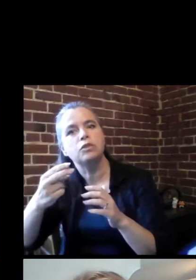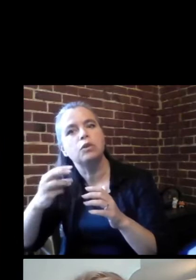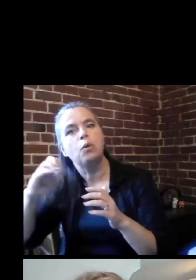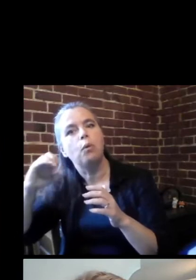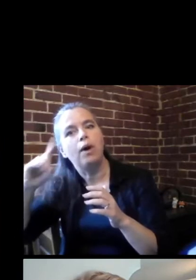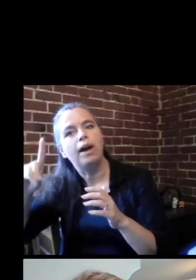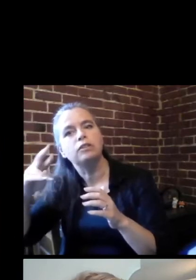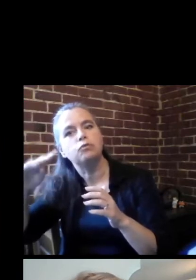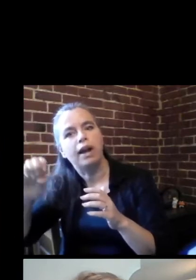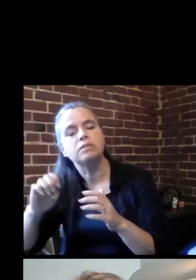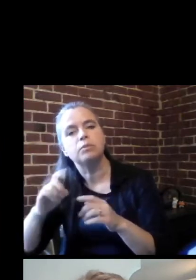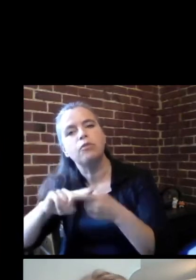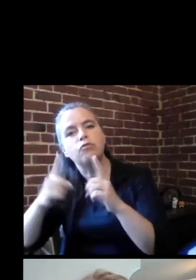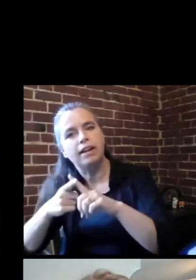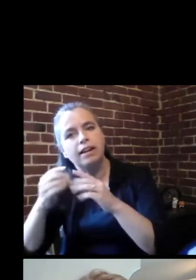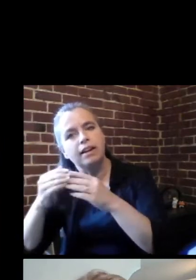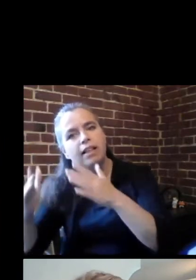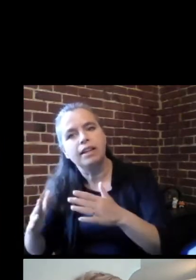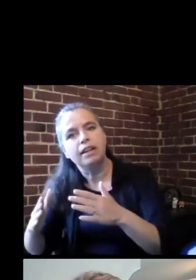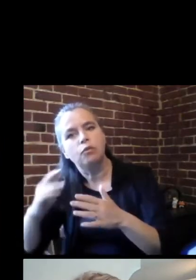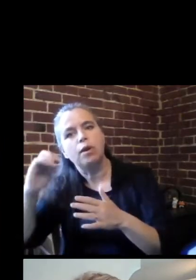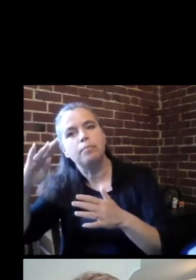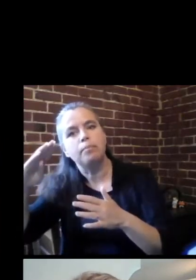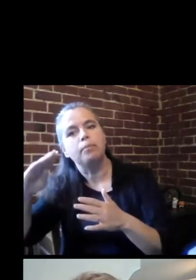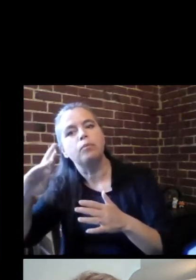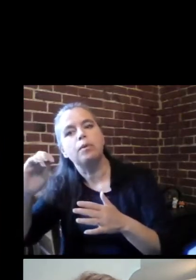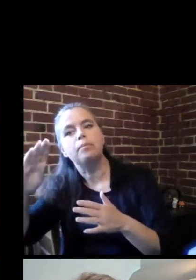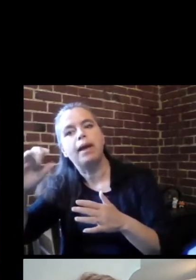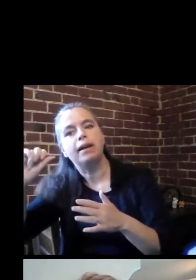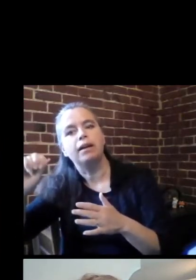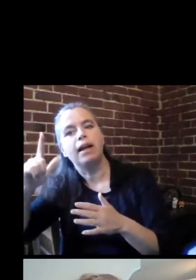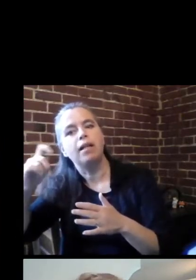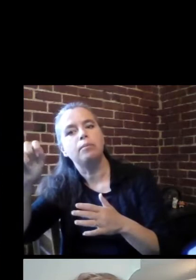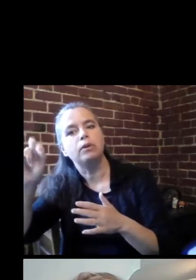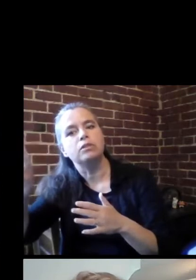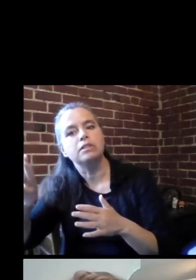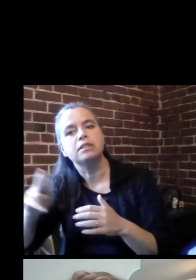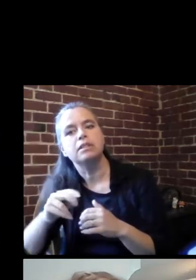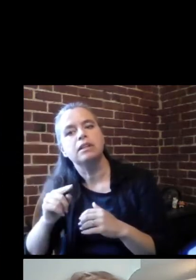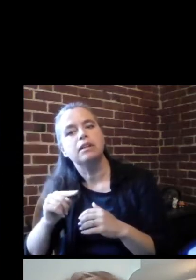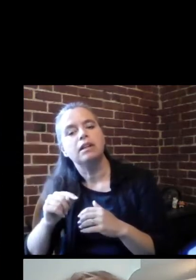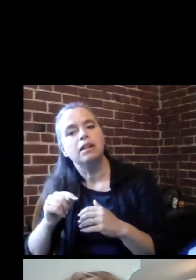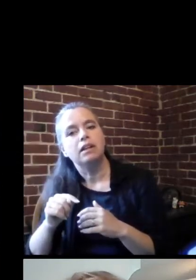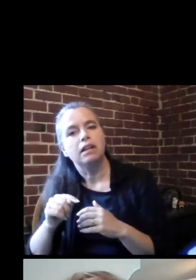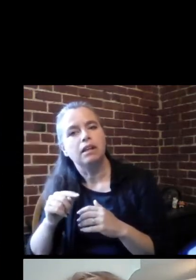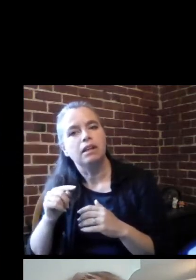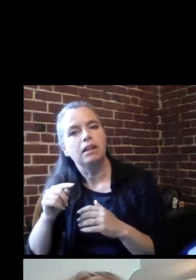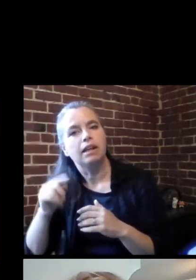Unfortunately there's only certain plants that produce identifiable microbotanicals that we find in food residue.